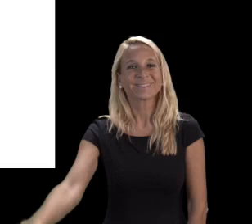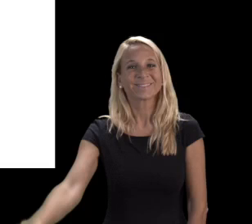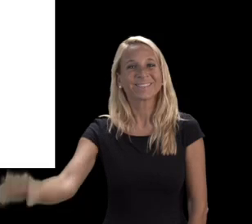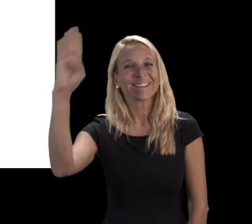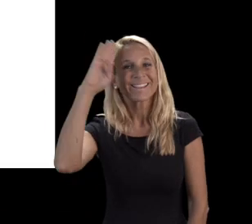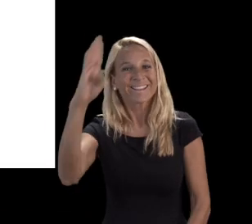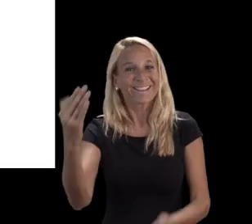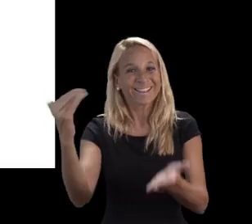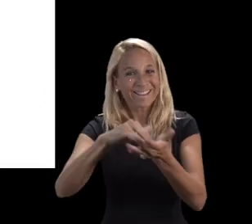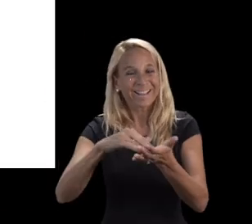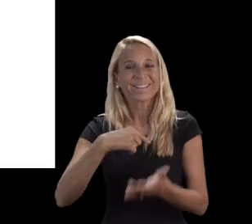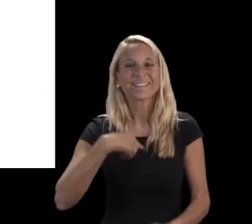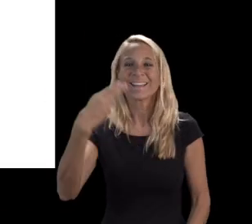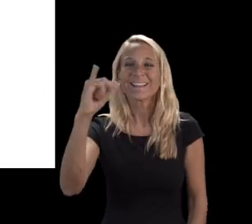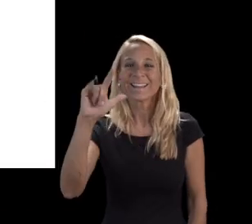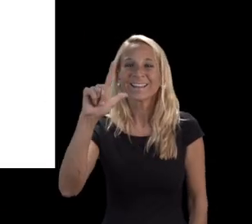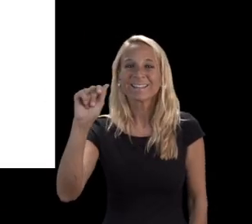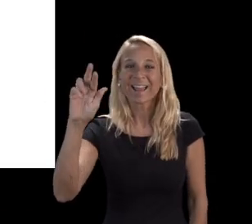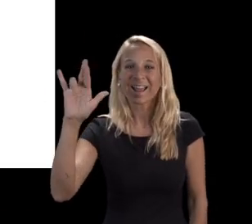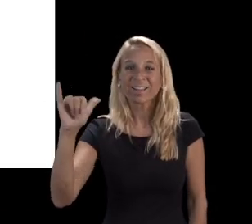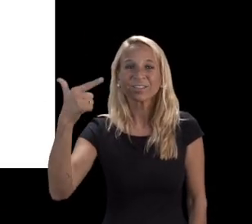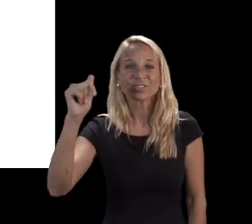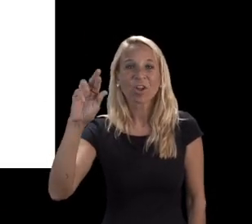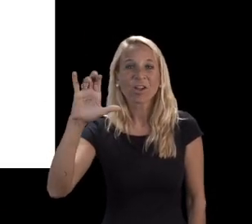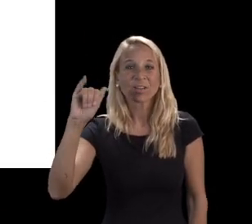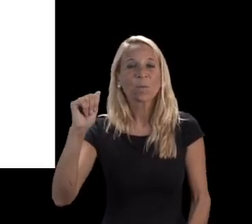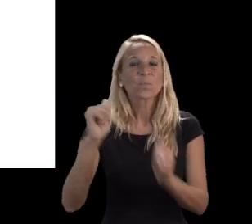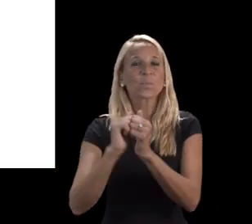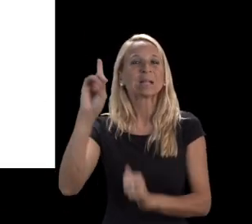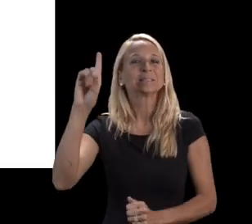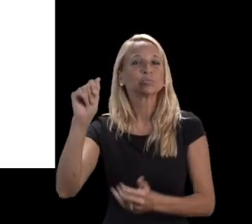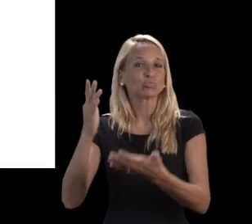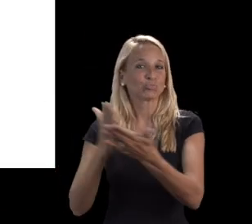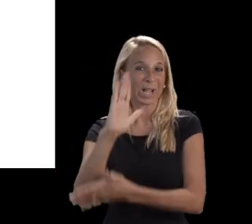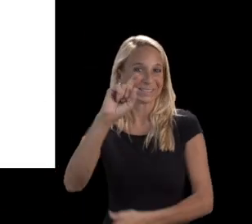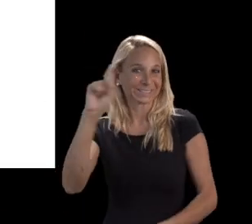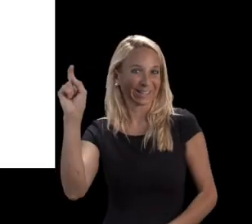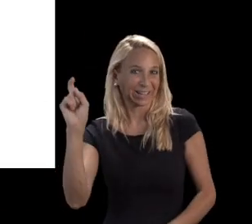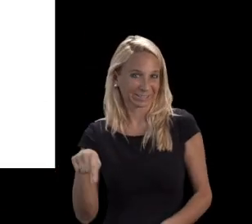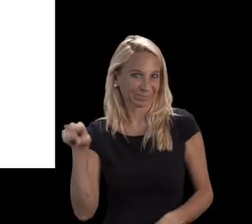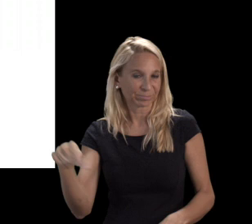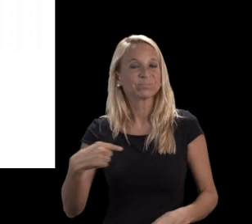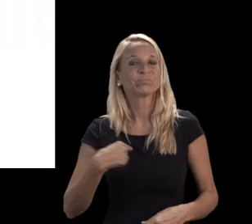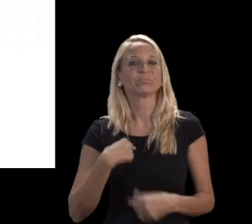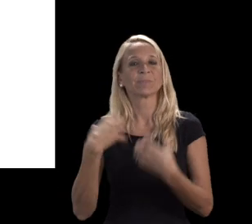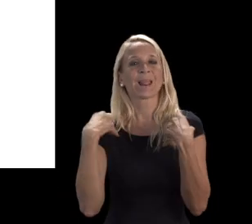Hello again, Hillary Garcia with Disability Rights Texas. I'm a healthcare attorney and this is session three on